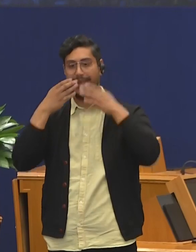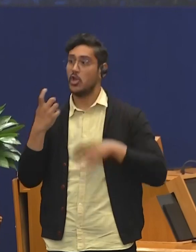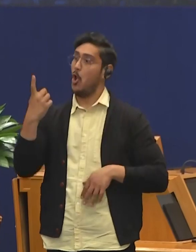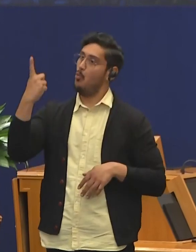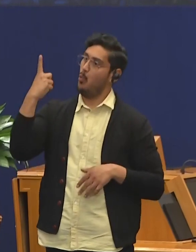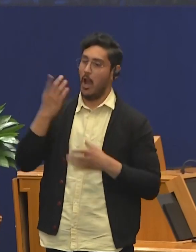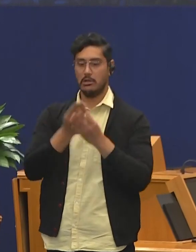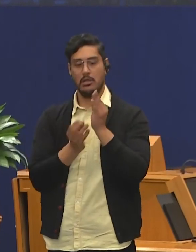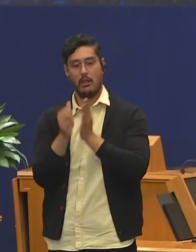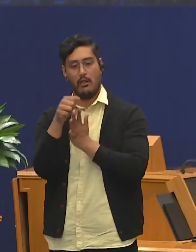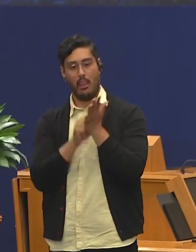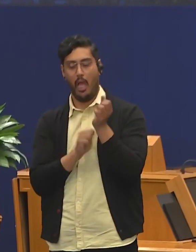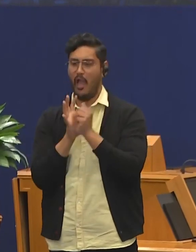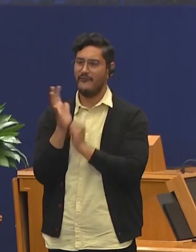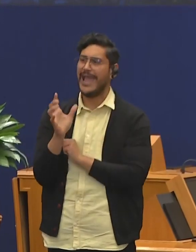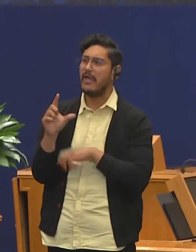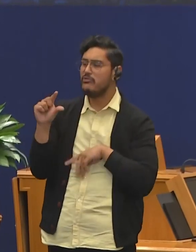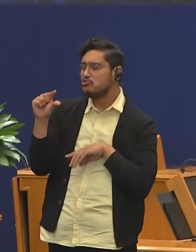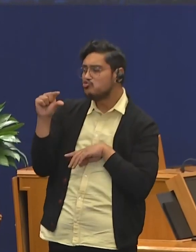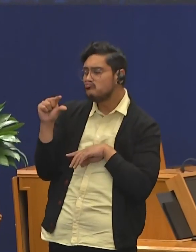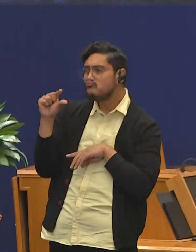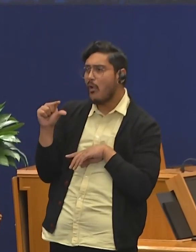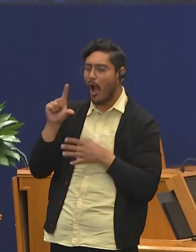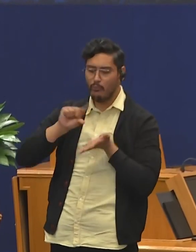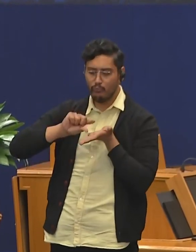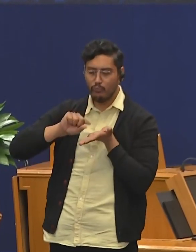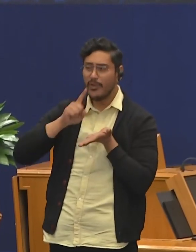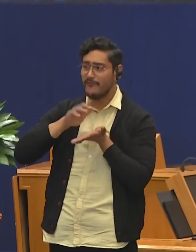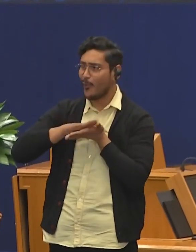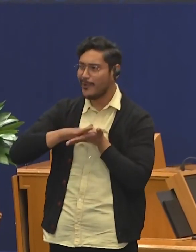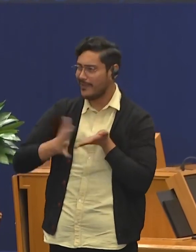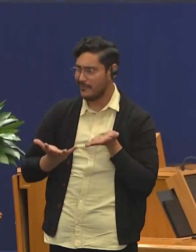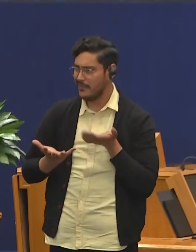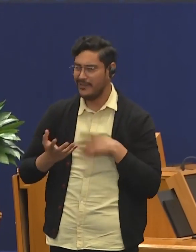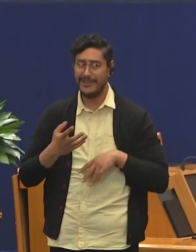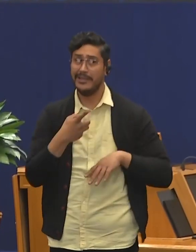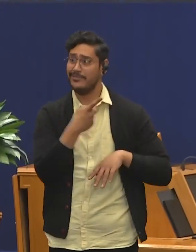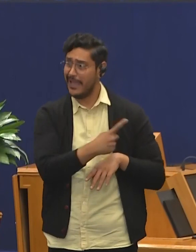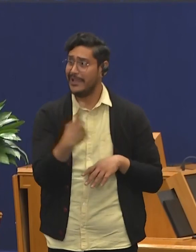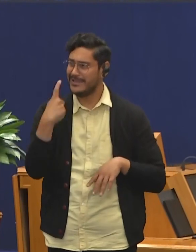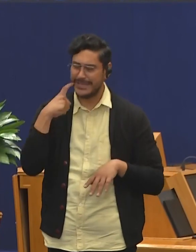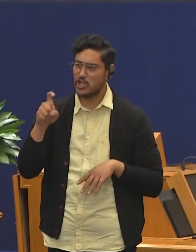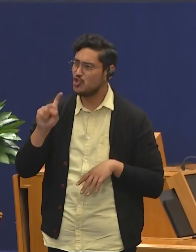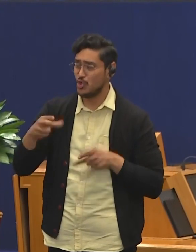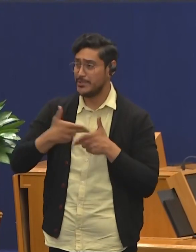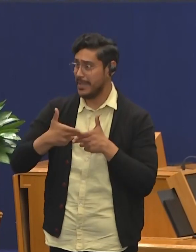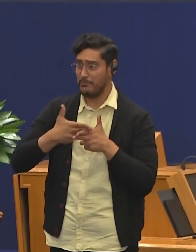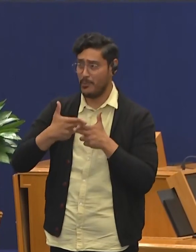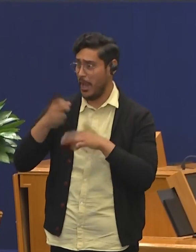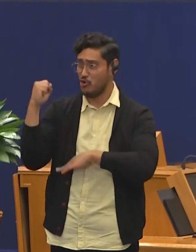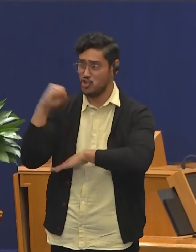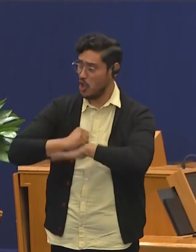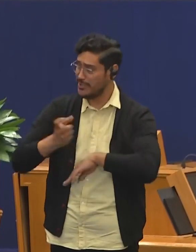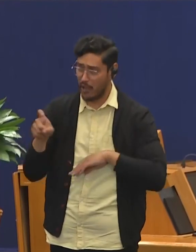THEY'RE TALKING THEY'RE ONLY GIVEN ONE MASK, ONE GLOVE AND A SMALL CONTAINER OF SANITIZER.